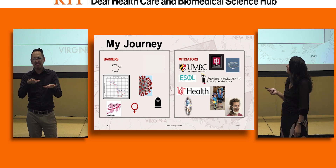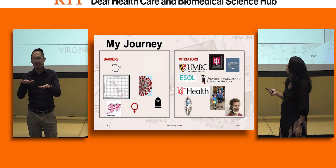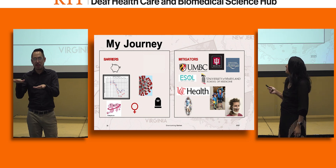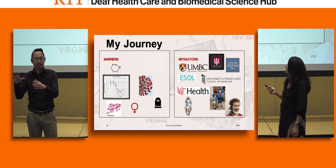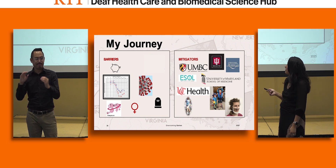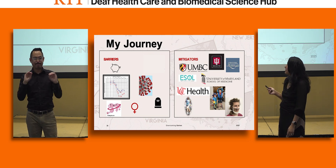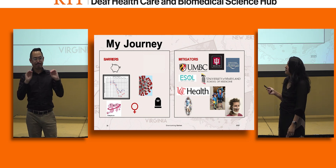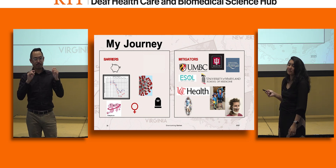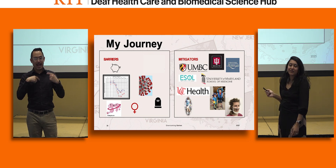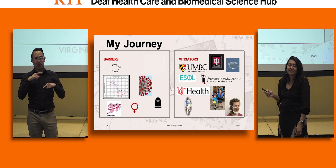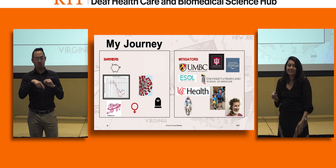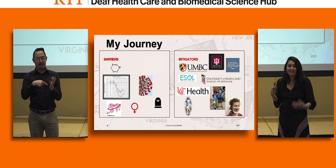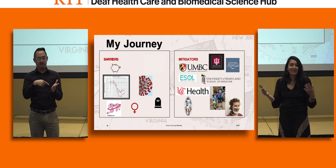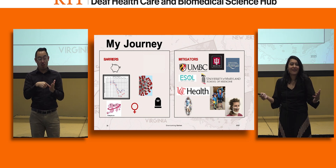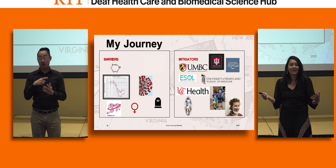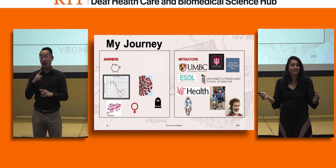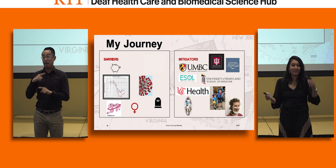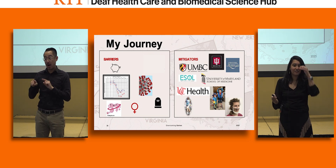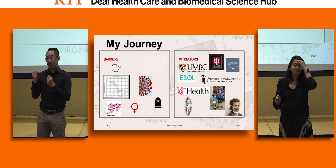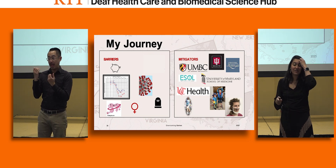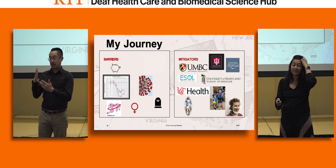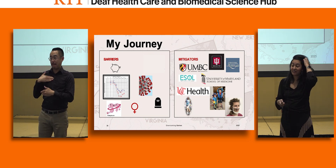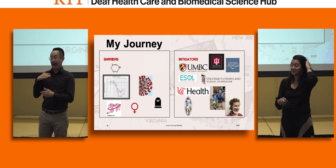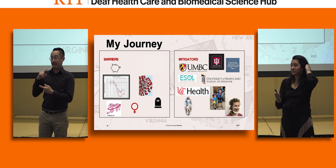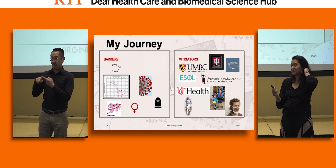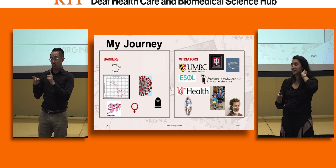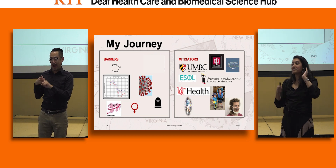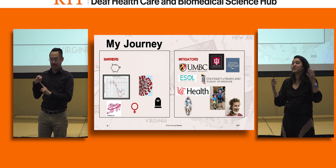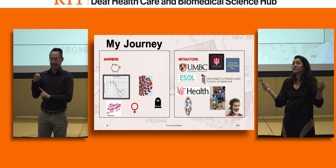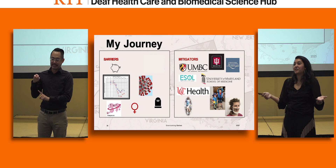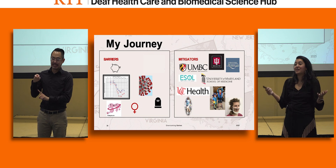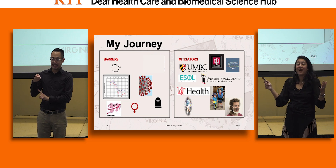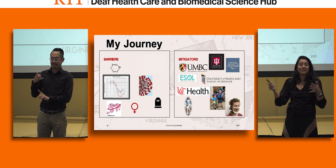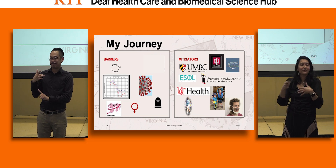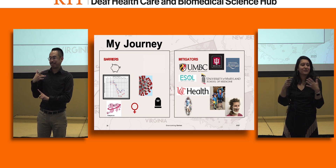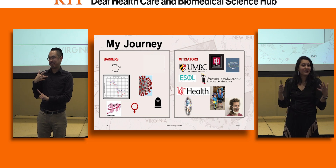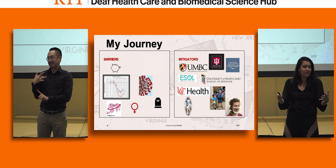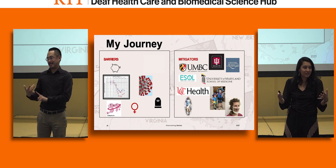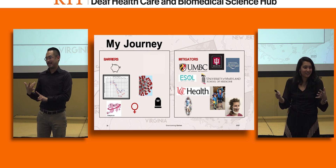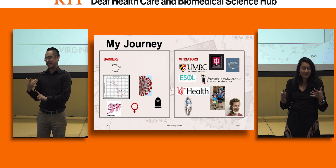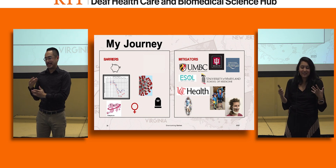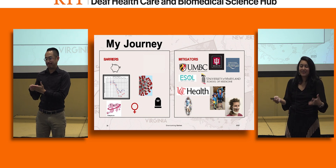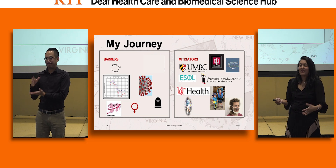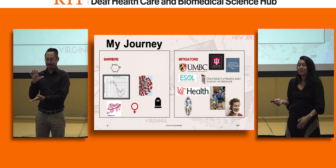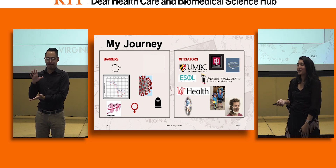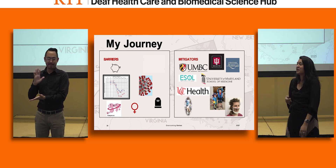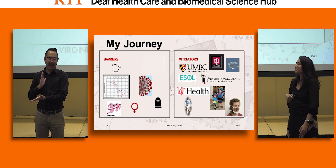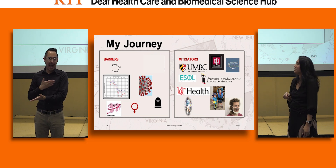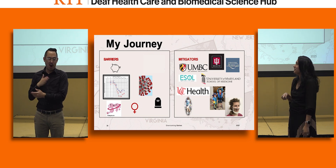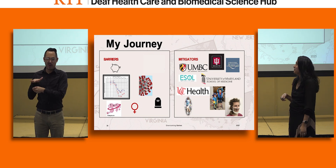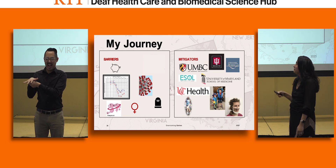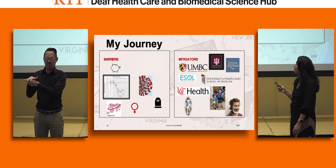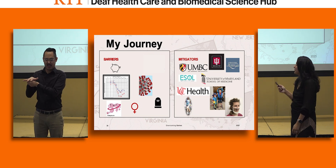that a lot of the friends that I had in a-- we lived in a very affluent county-- were able to do.